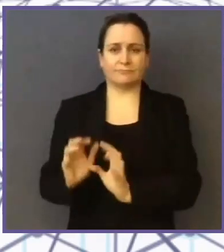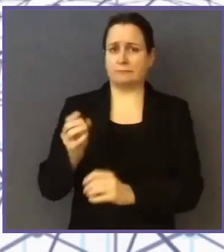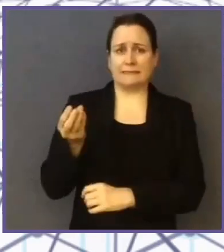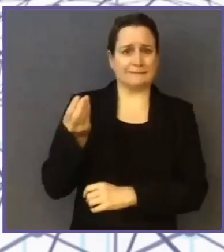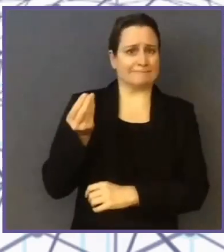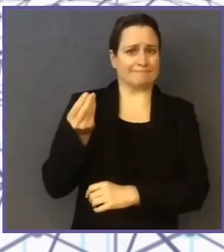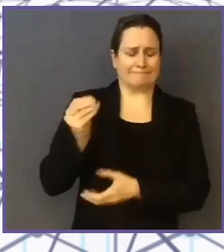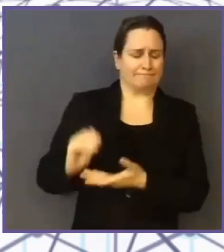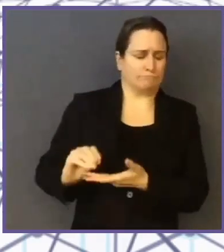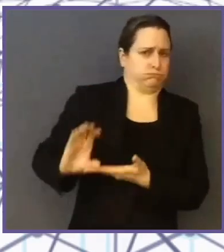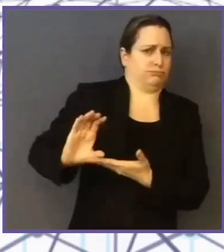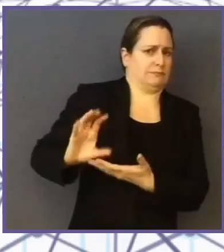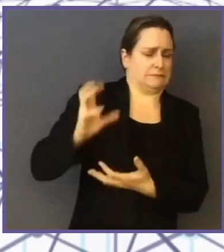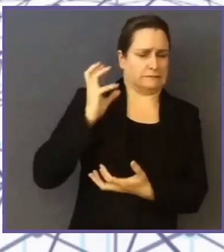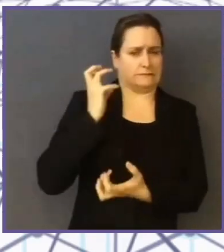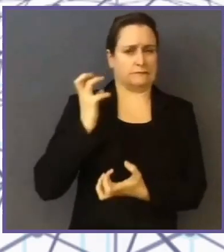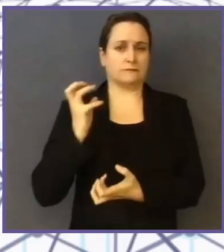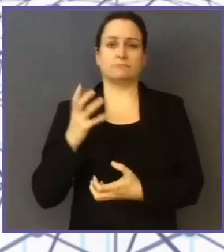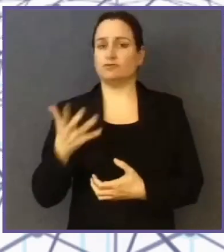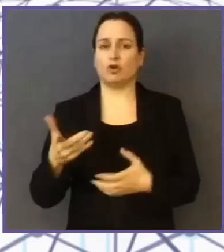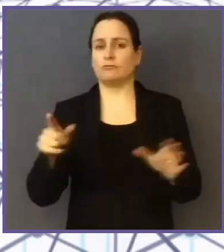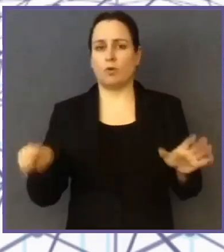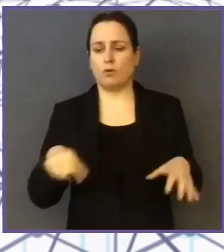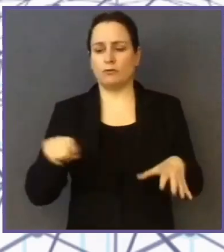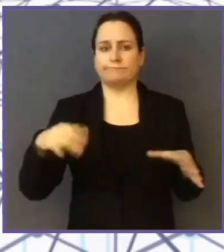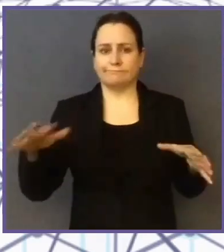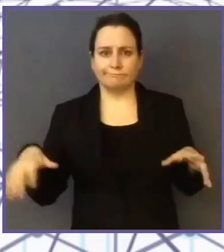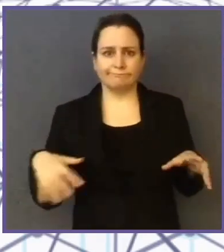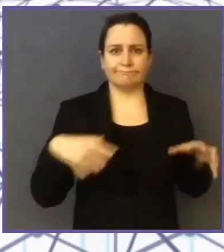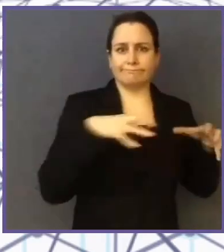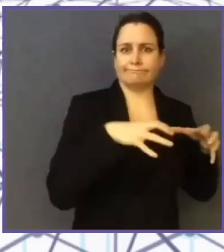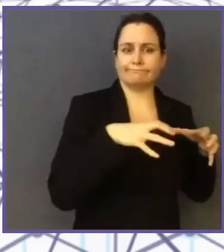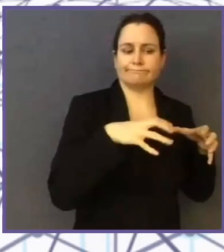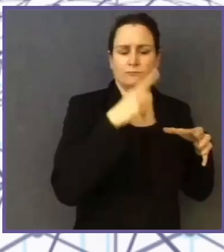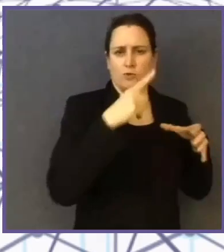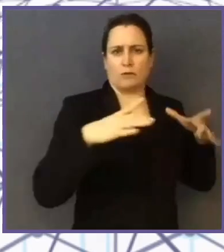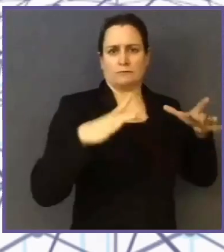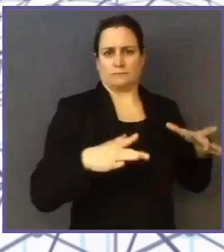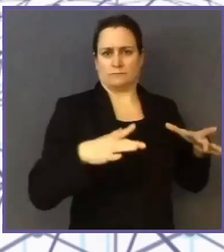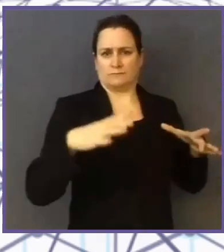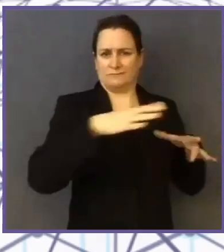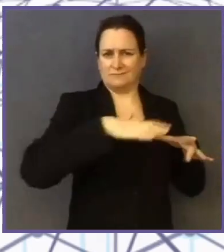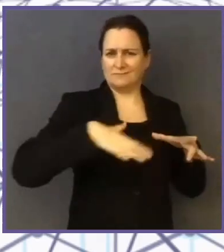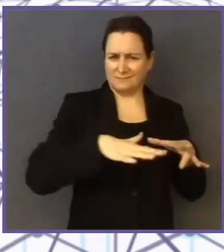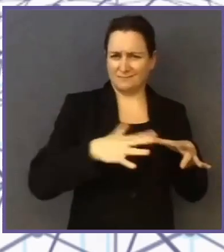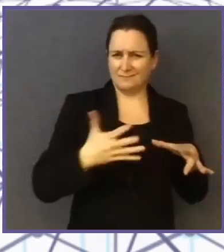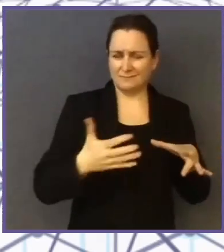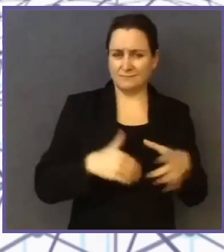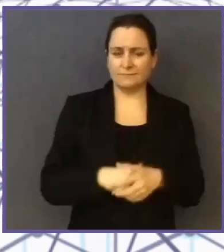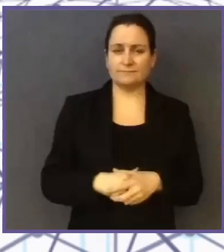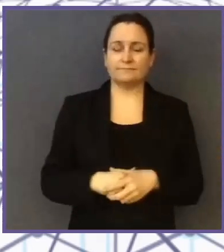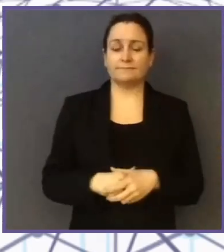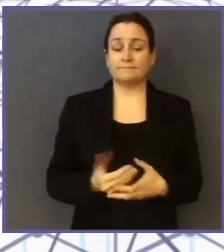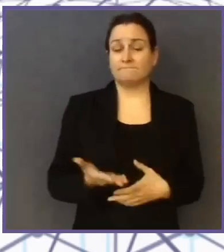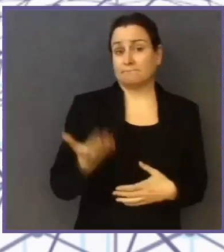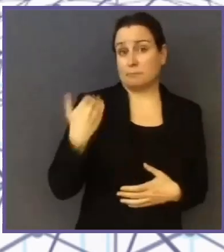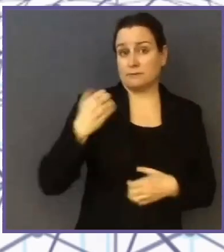So, more recently, with the fragility of supply chains being exposed during the COVID-19 pandemic,